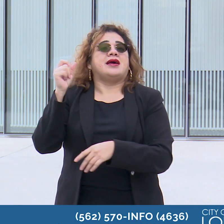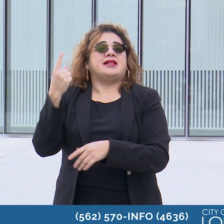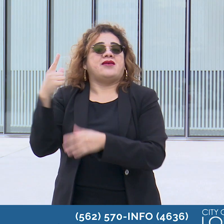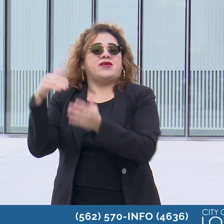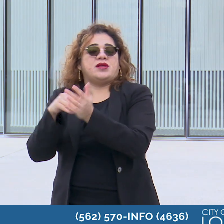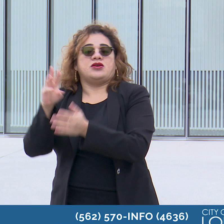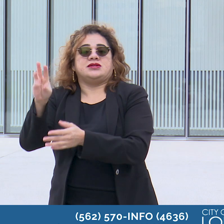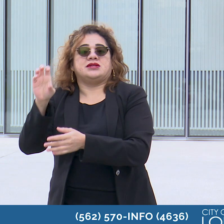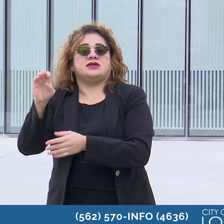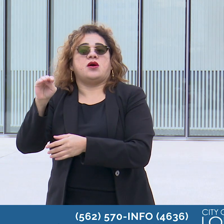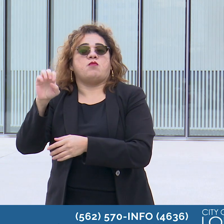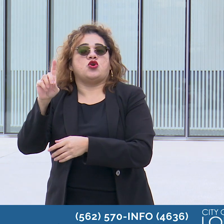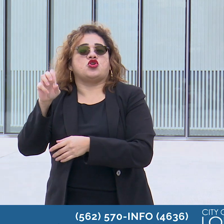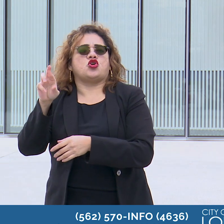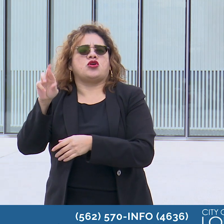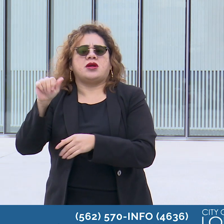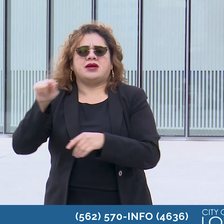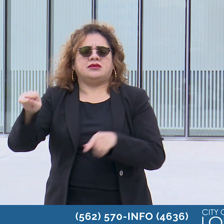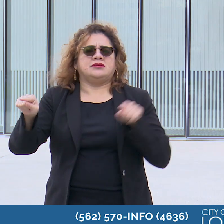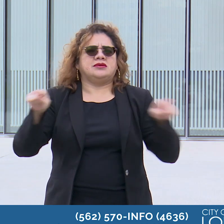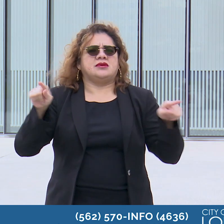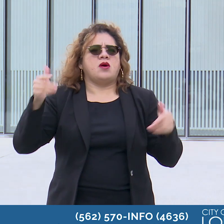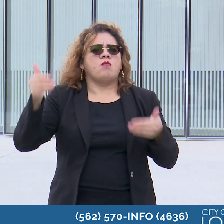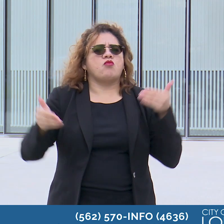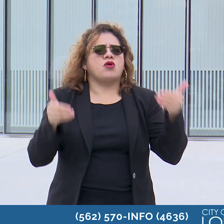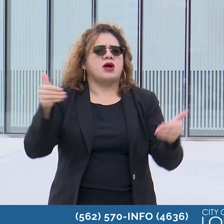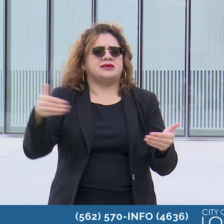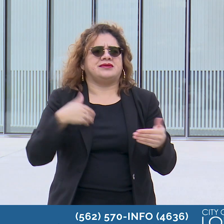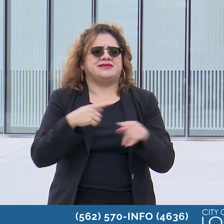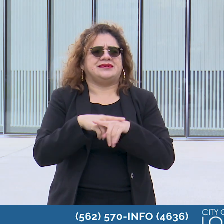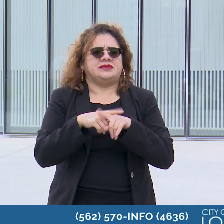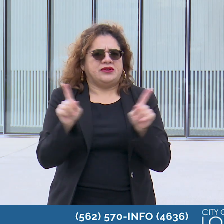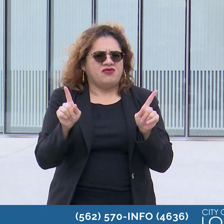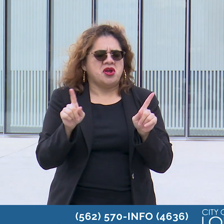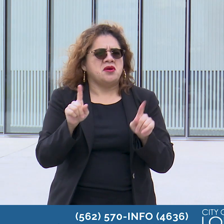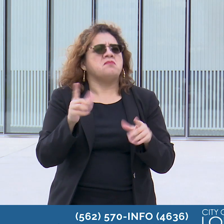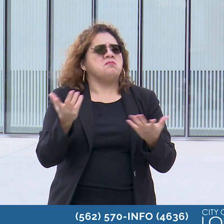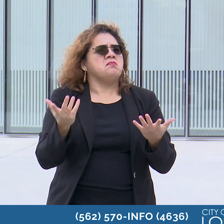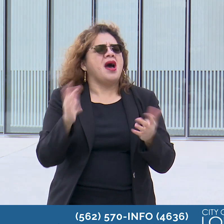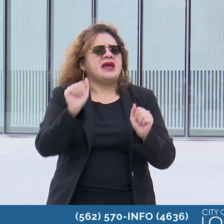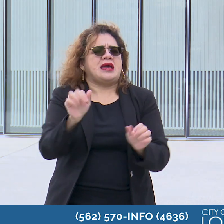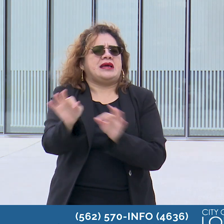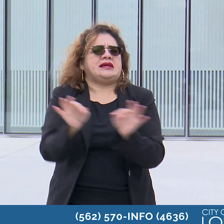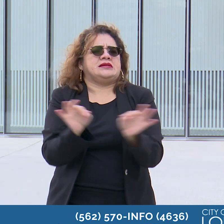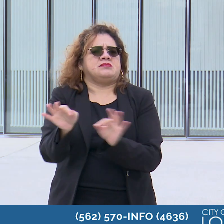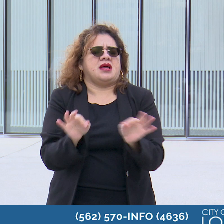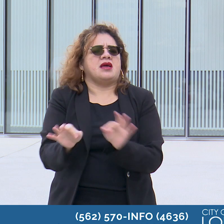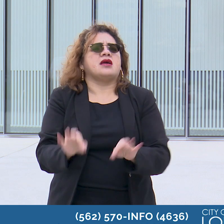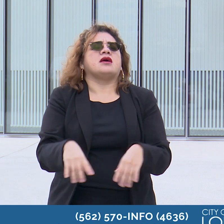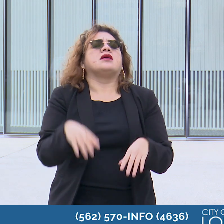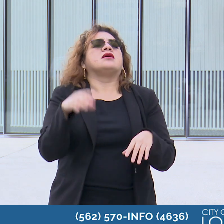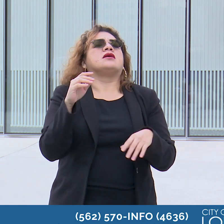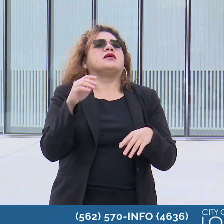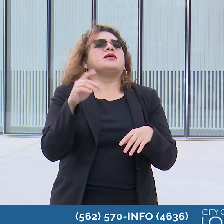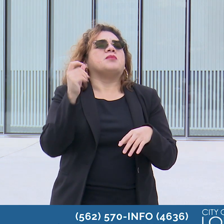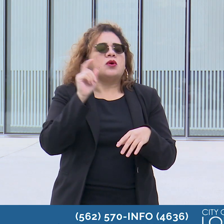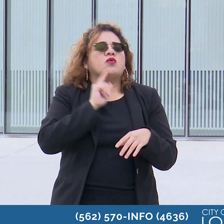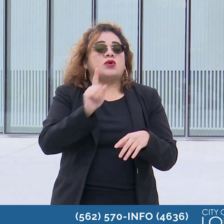explain in a minute. But that is the first shipment of vaccinations that the city of Long Beach will be receiving.